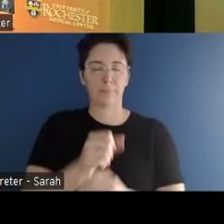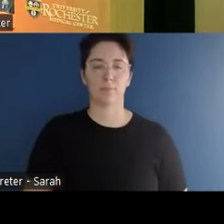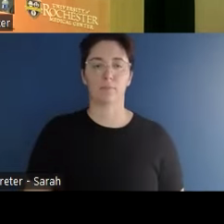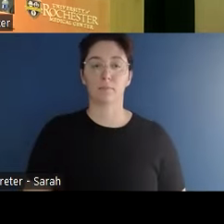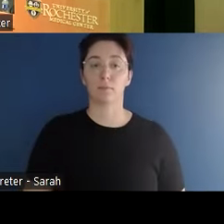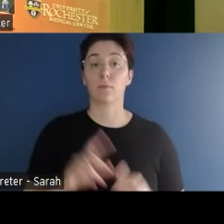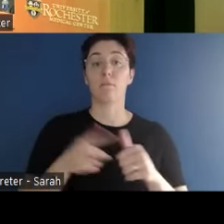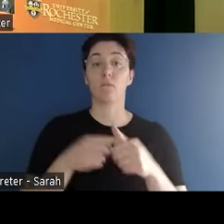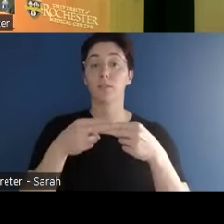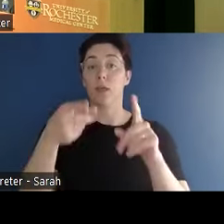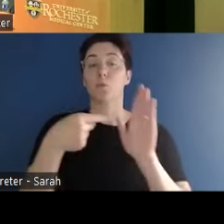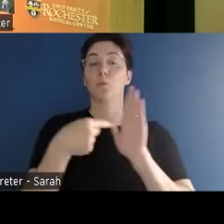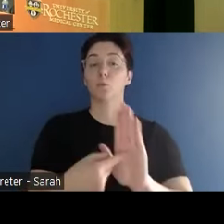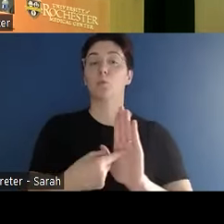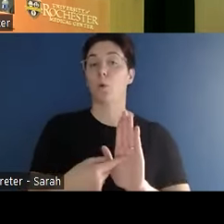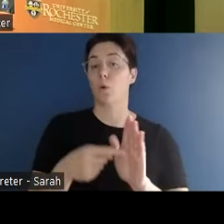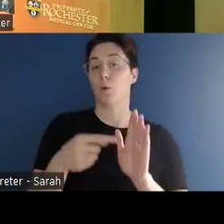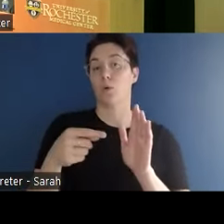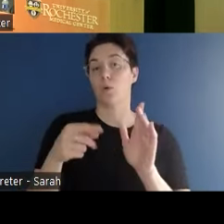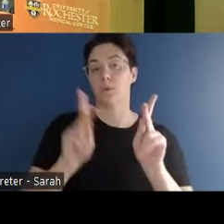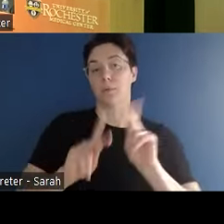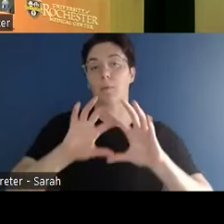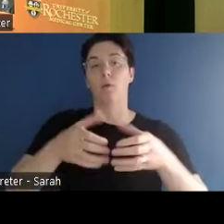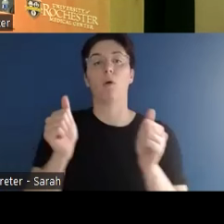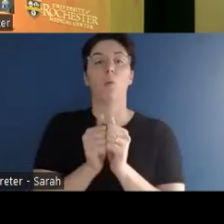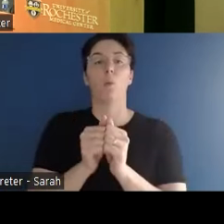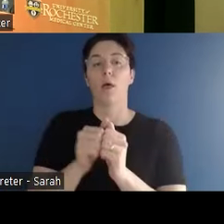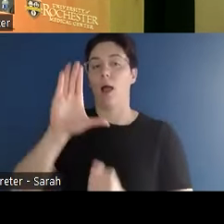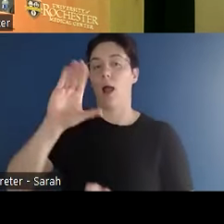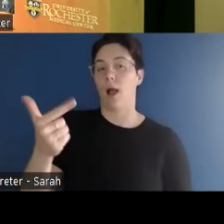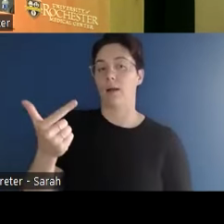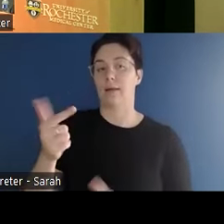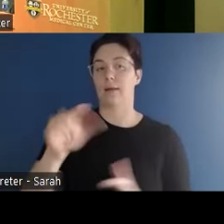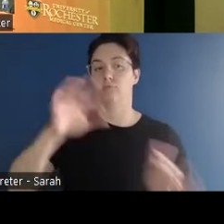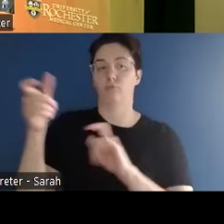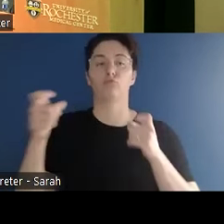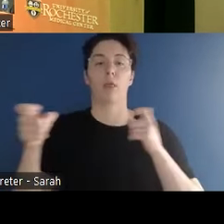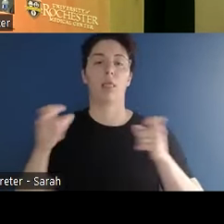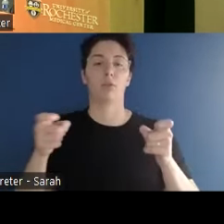with cognitive disregulation so the indirect effect was found significant in the ASG group